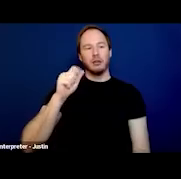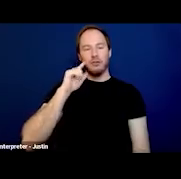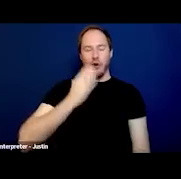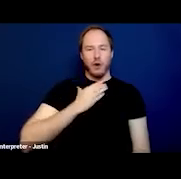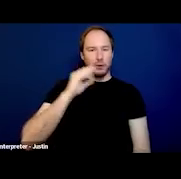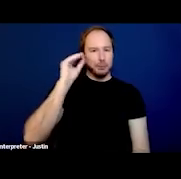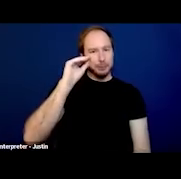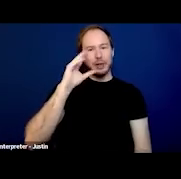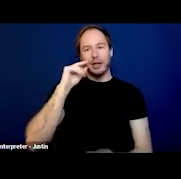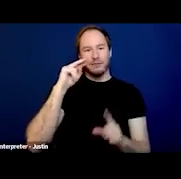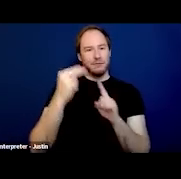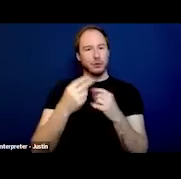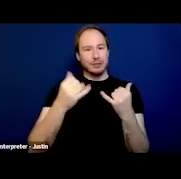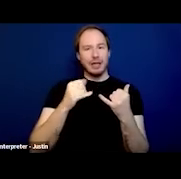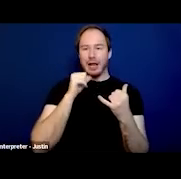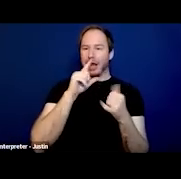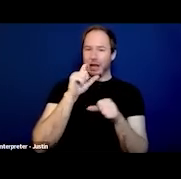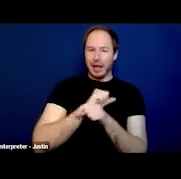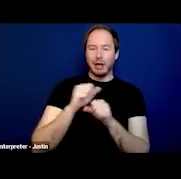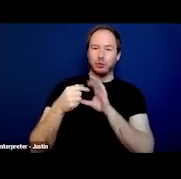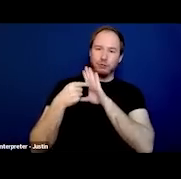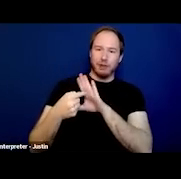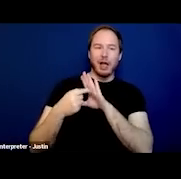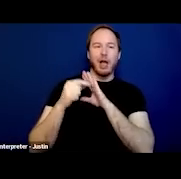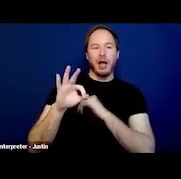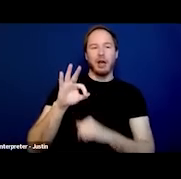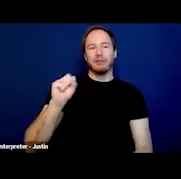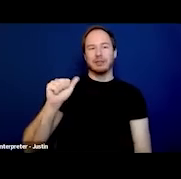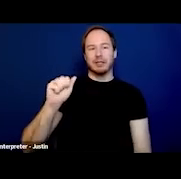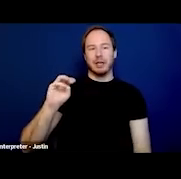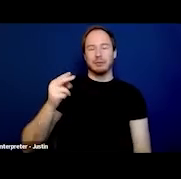don't necessarily reflect those of SAMHSA or HHS. Next slide.